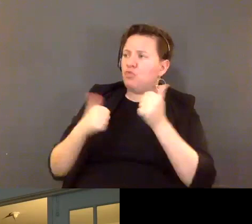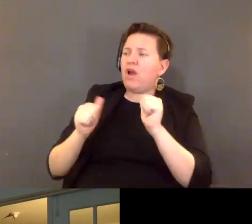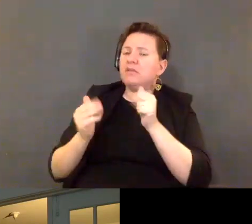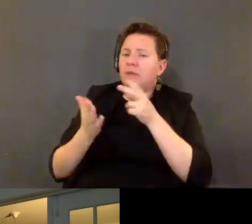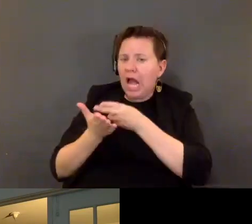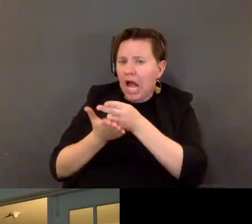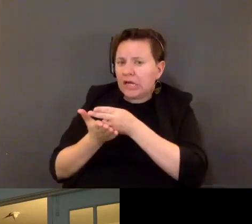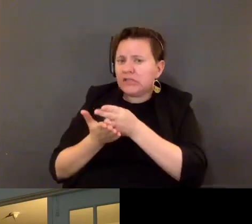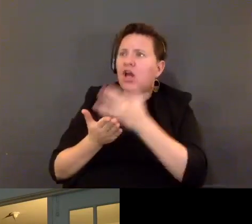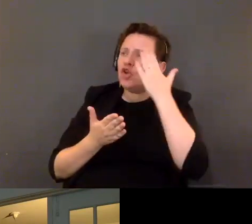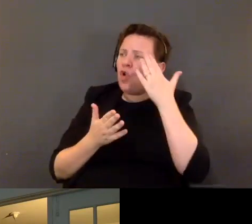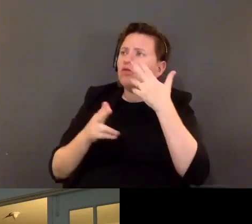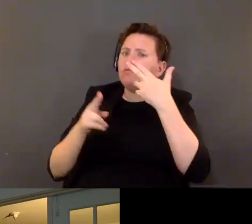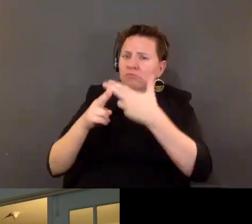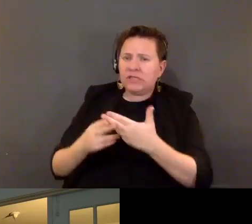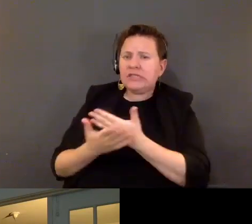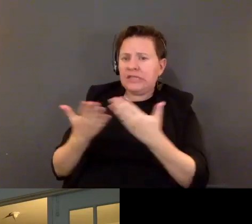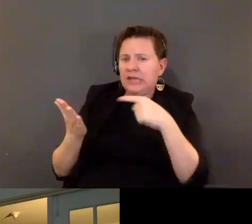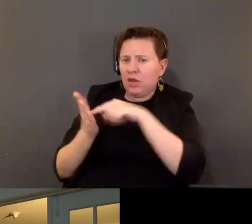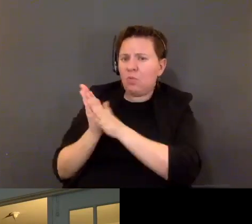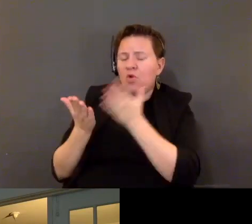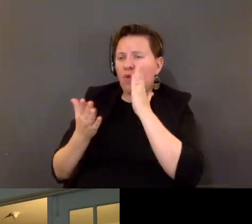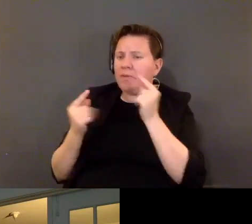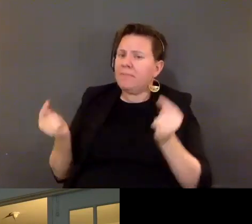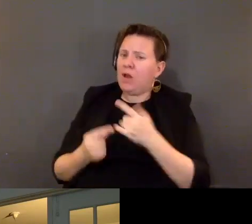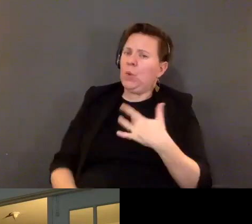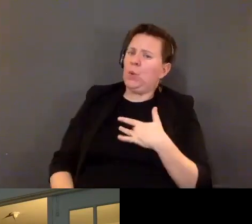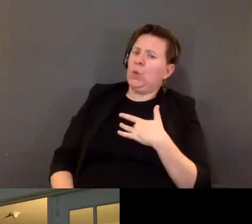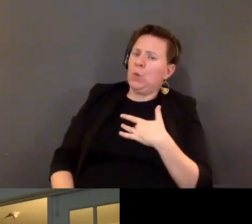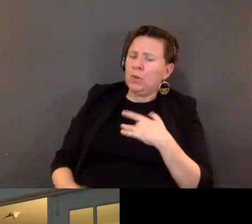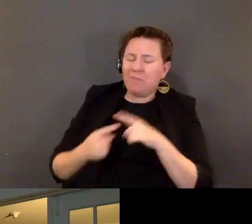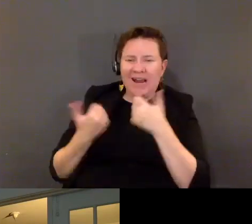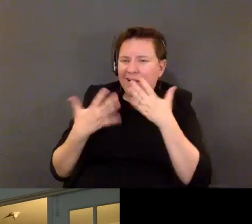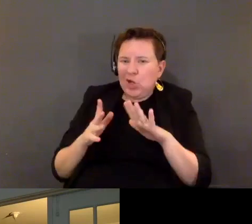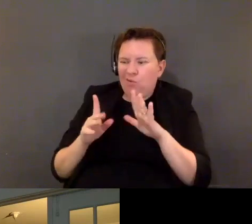i said in there that will be painful and i didn't know any way around it um